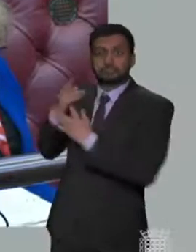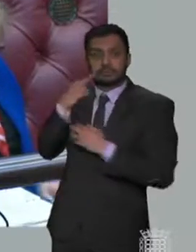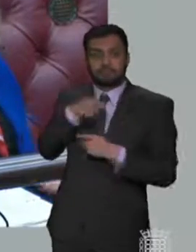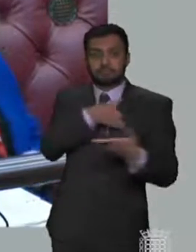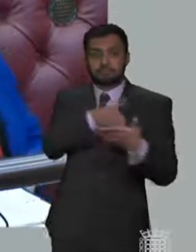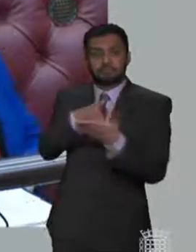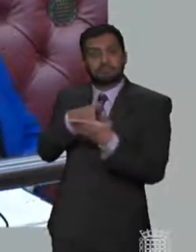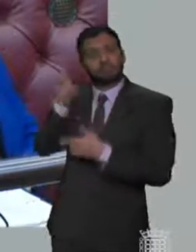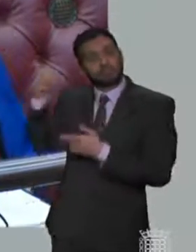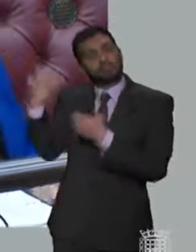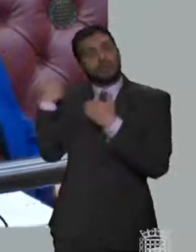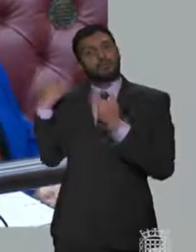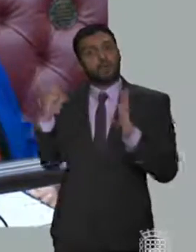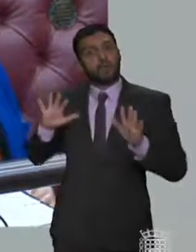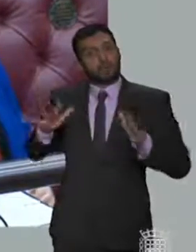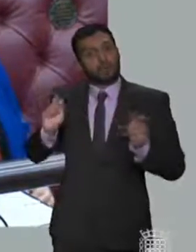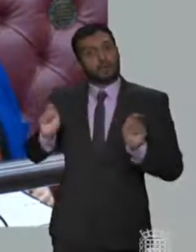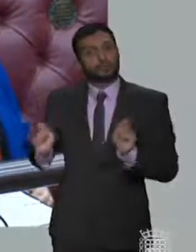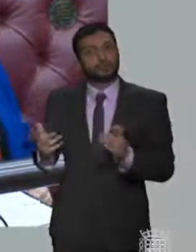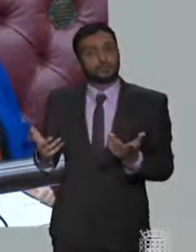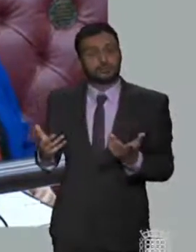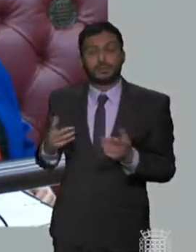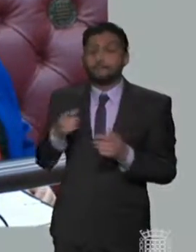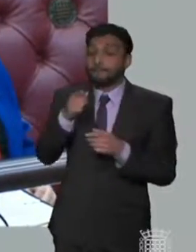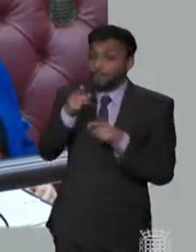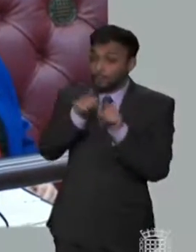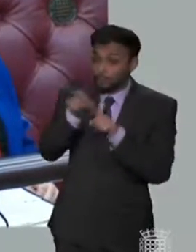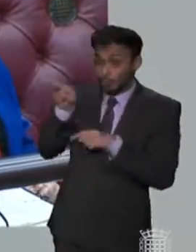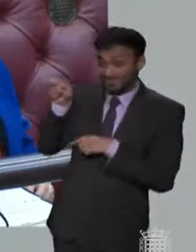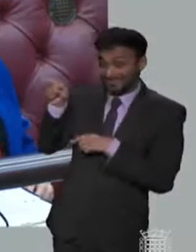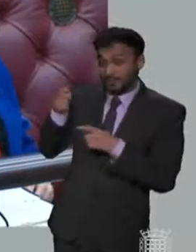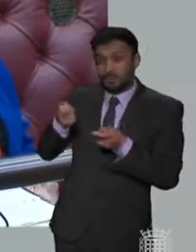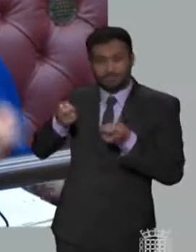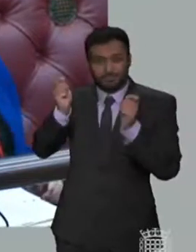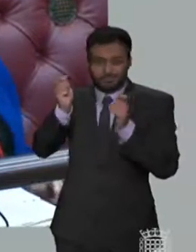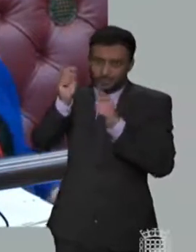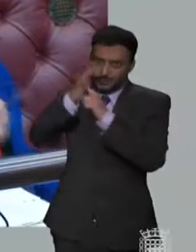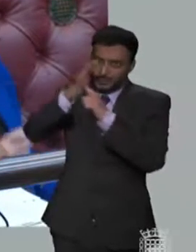an important and important point that the noble baroness thomas raised about will job seekers